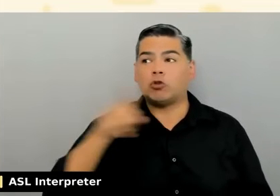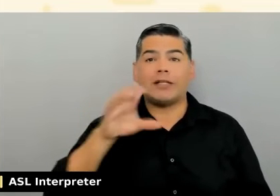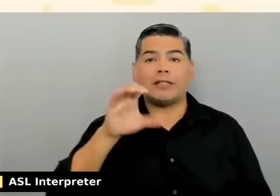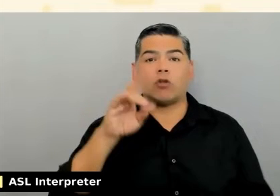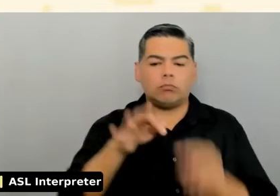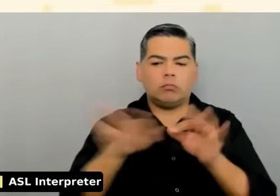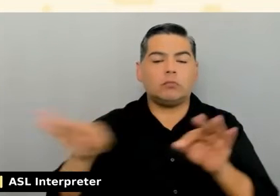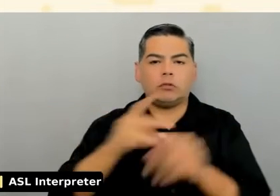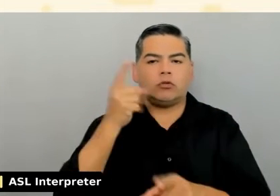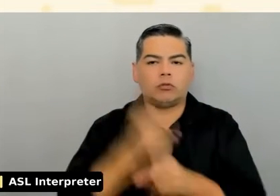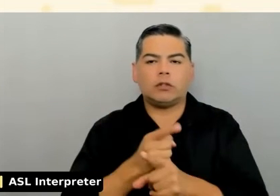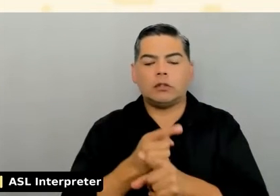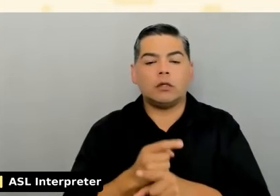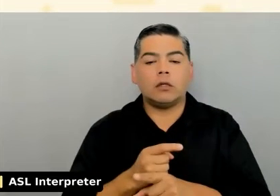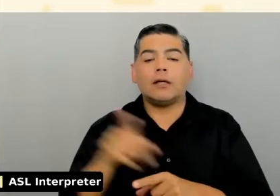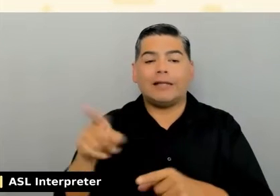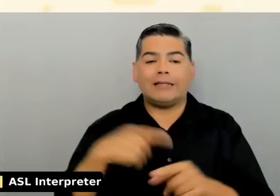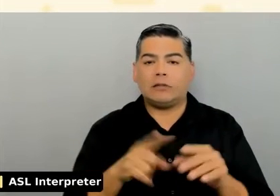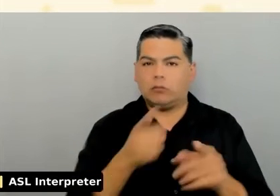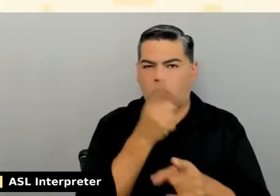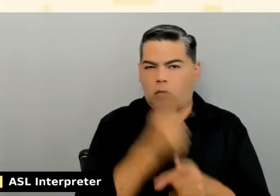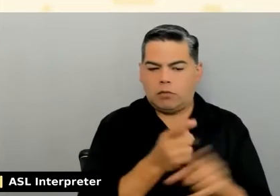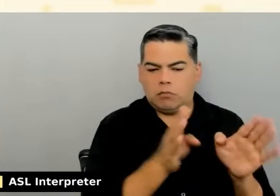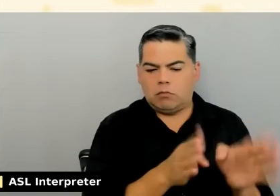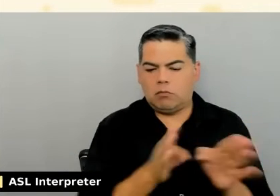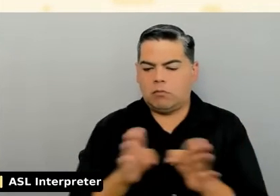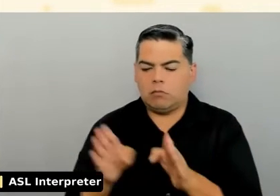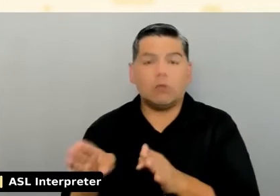in the DOM, it is in the correct order. So focus order will not get affected,